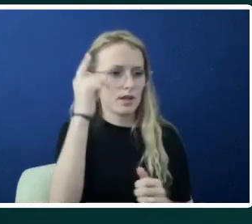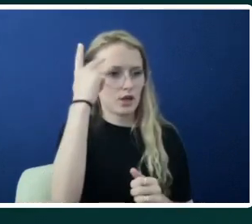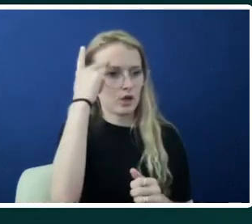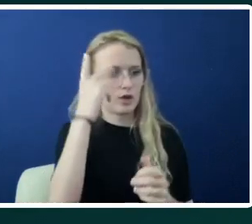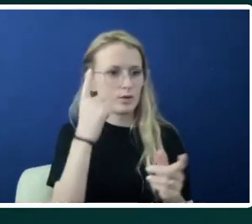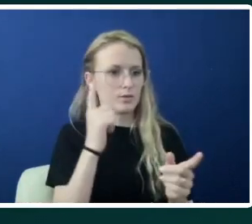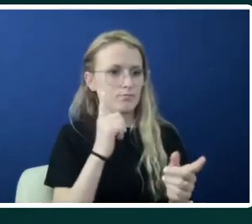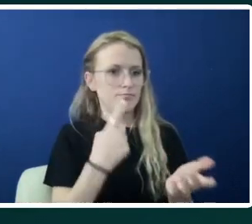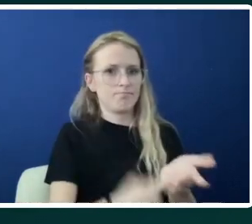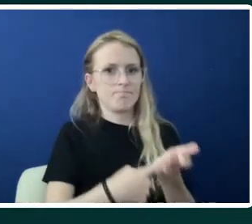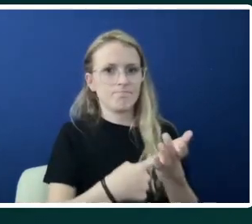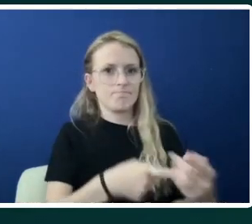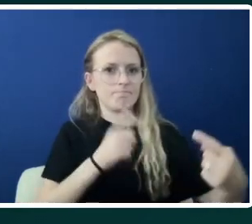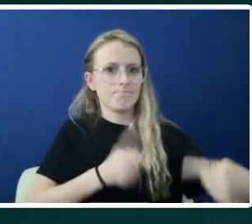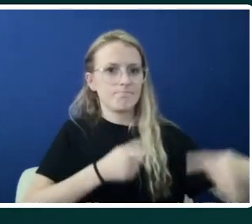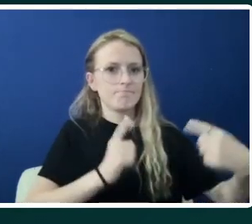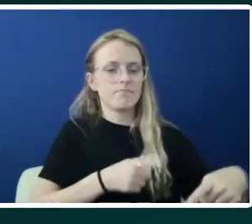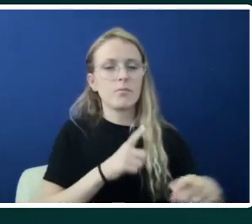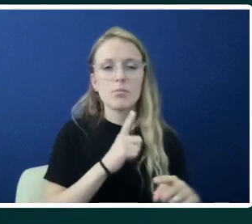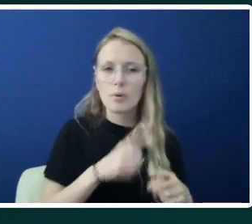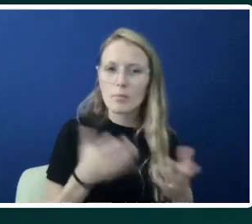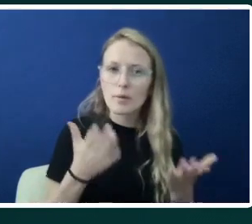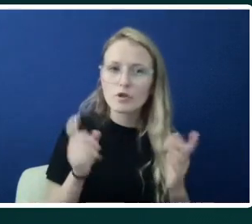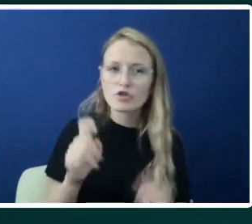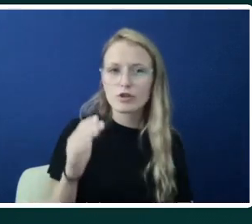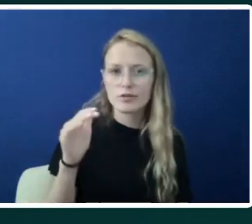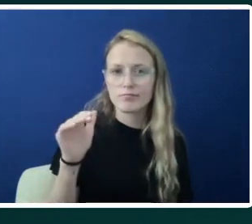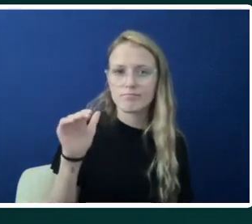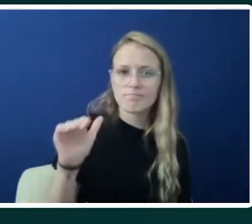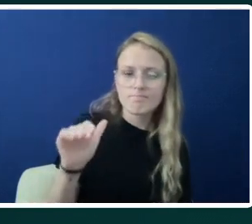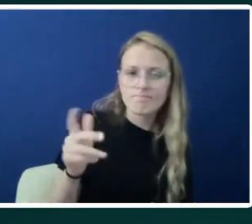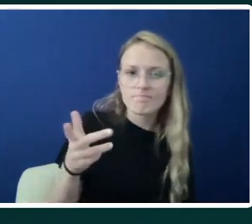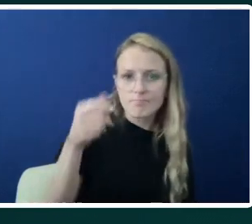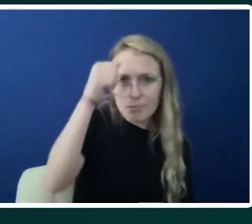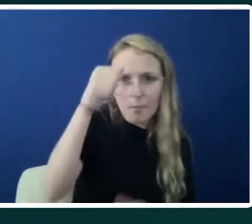them to respond to other folks' posts with care with a sense of connection,